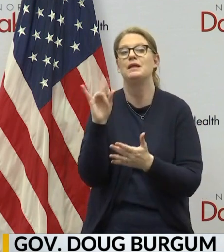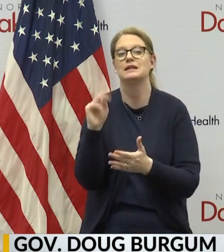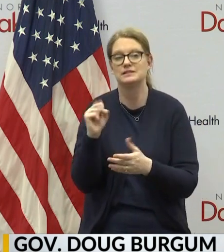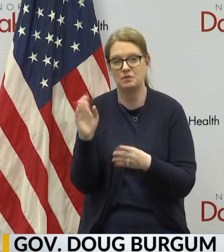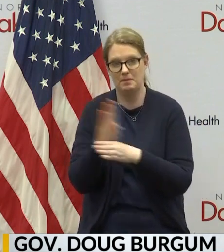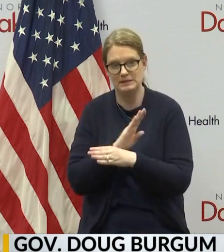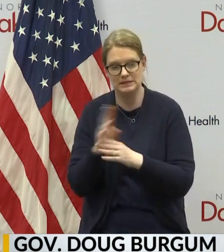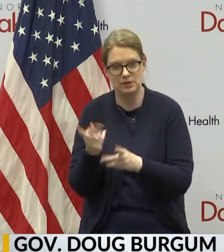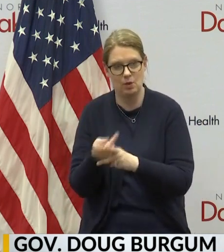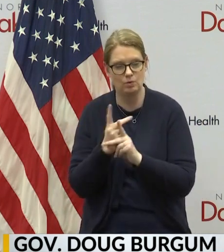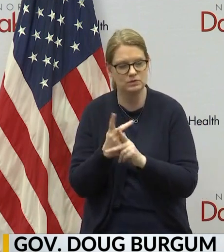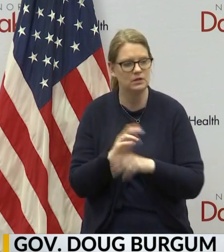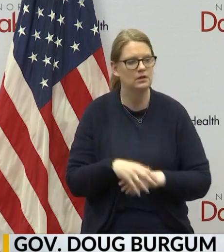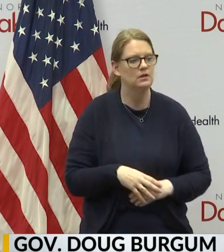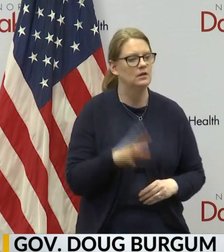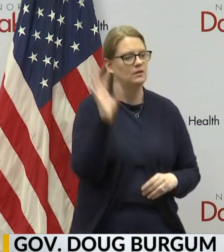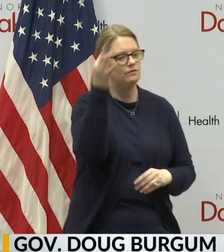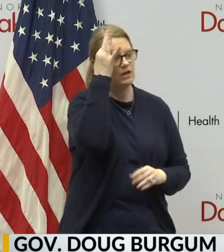OF INSURANCE BENEFITS, AID FOR